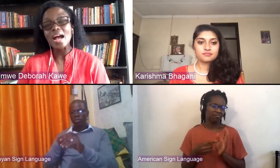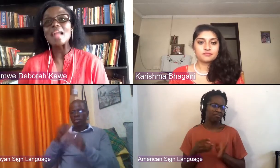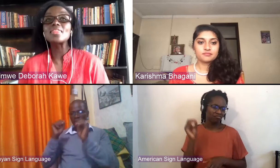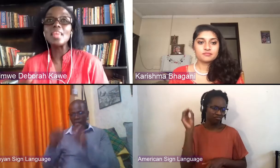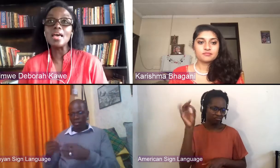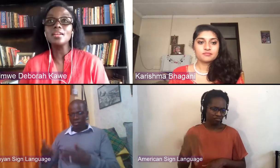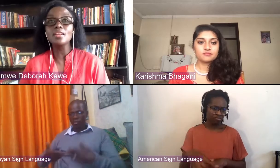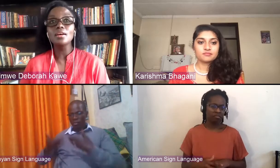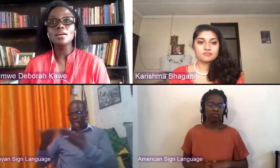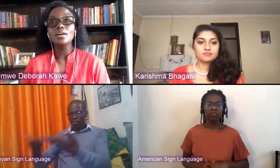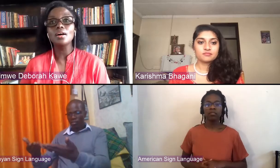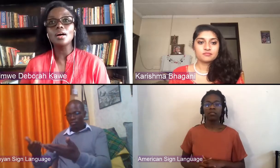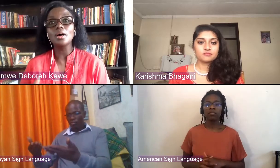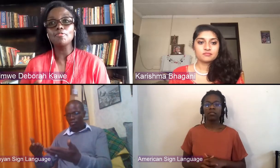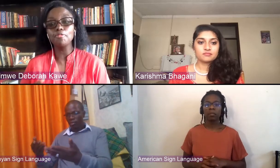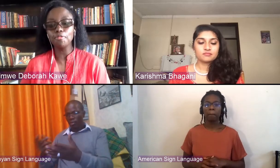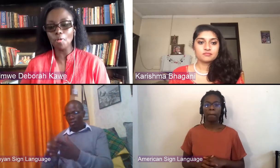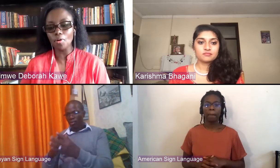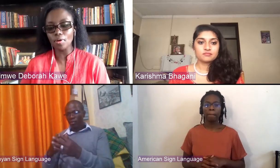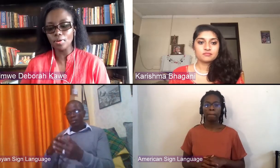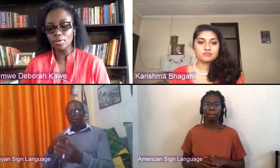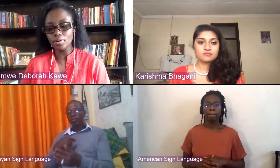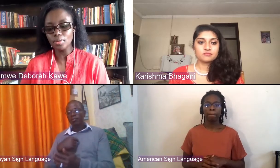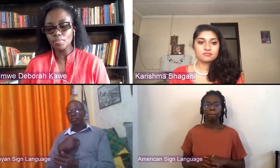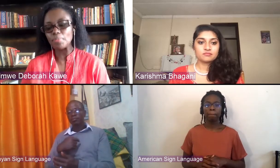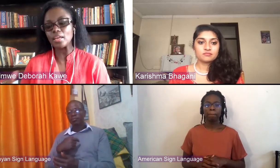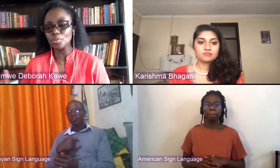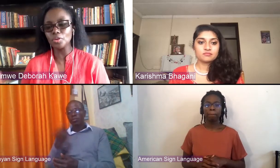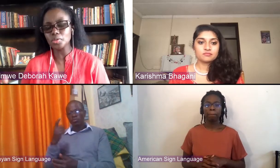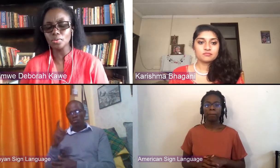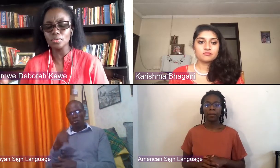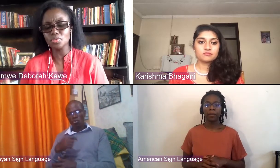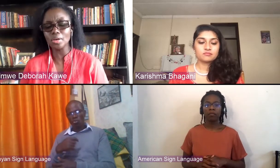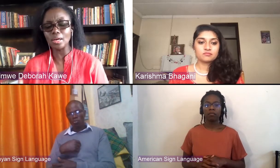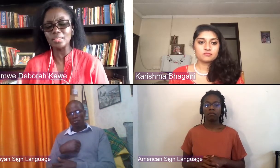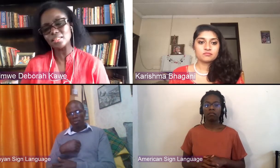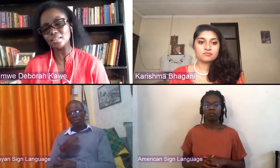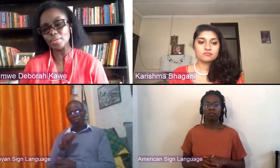And then for maybe I could also talk a little bit